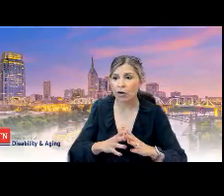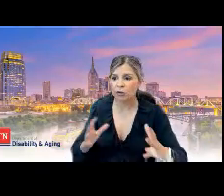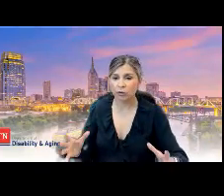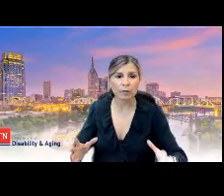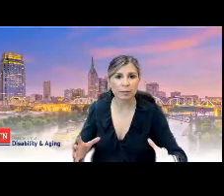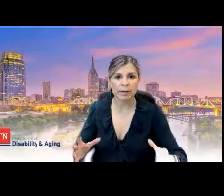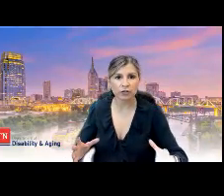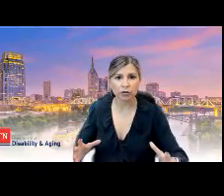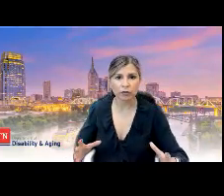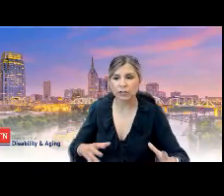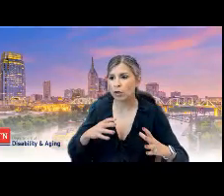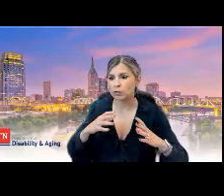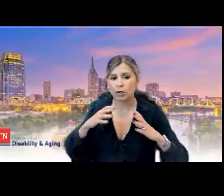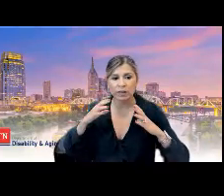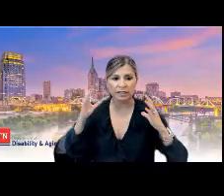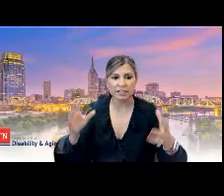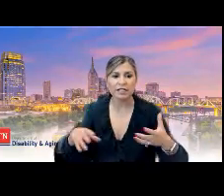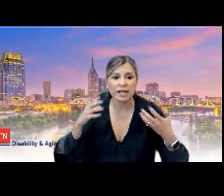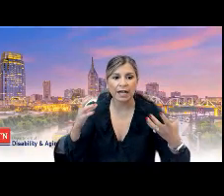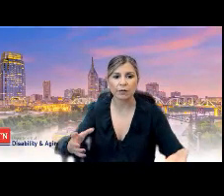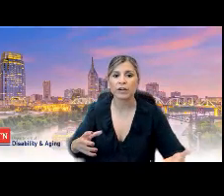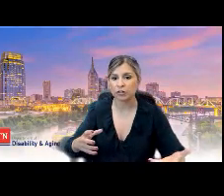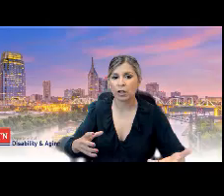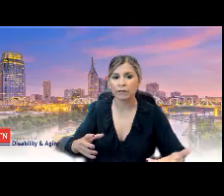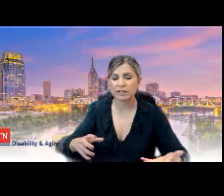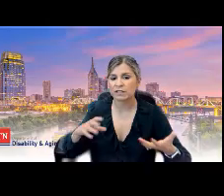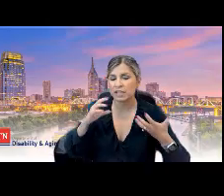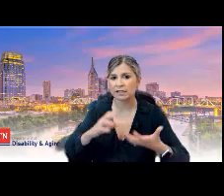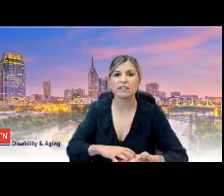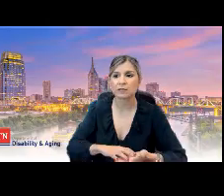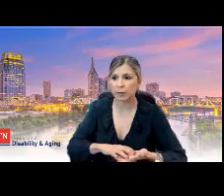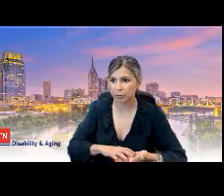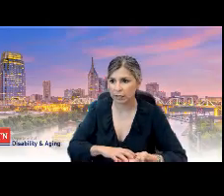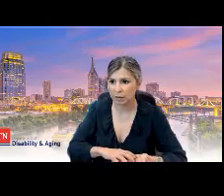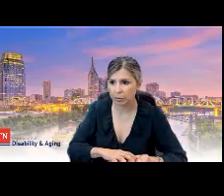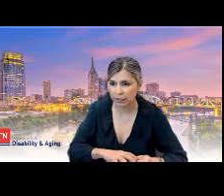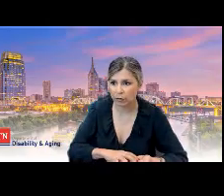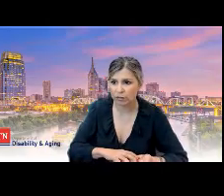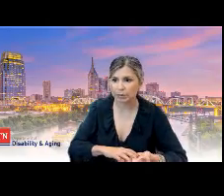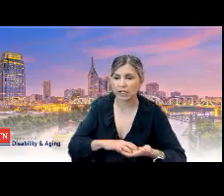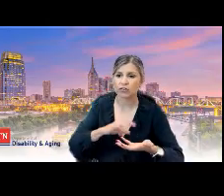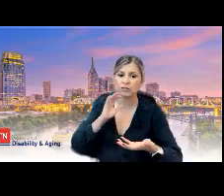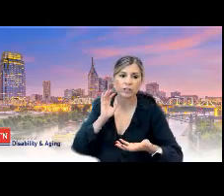But also I want to make sure that you all know that the DDA regional offices can assist people in completing those applications.